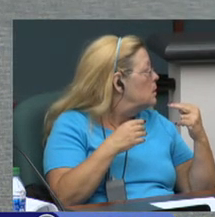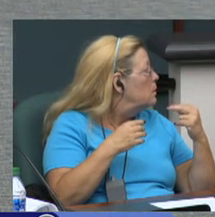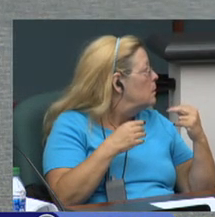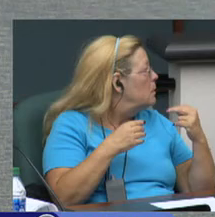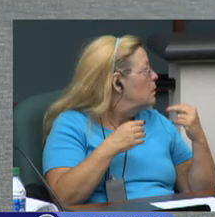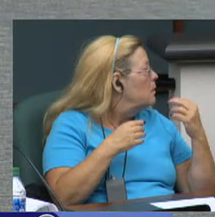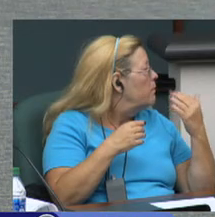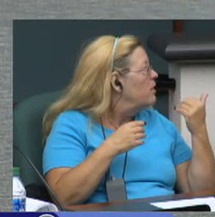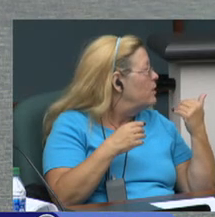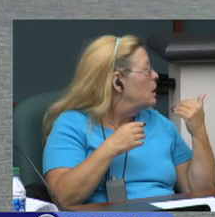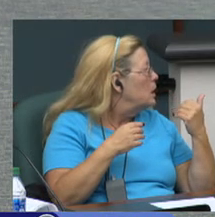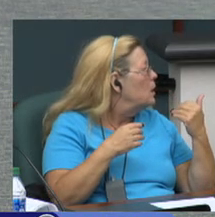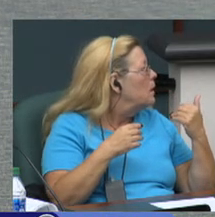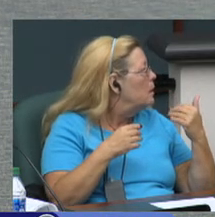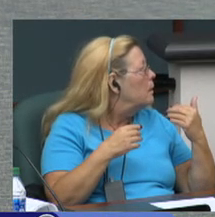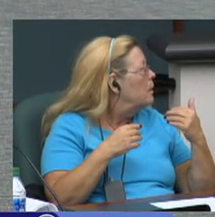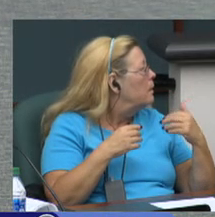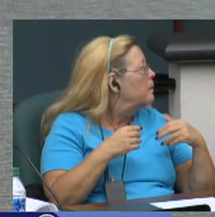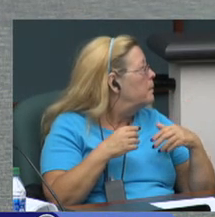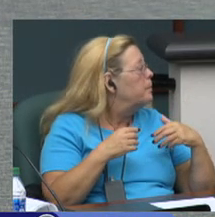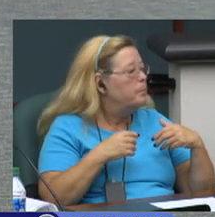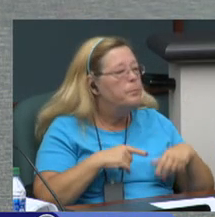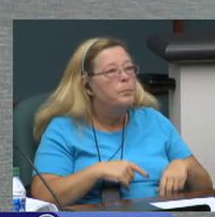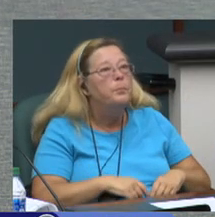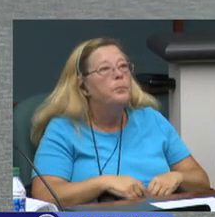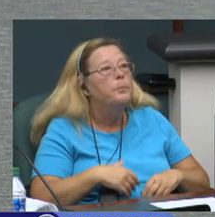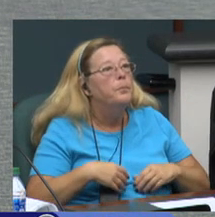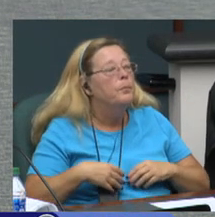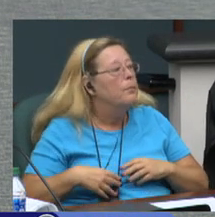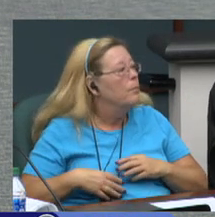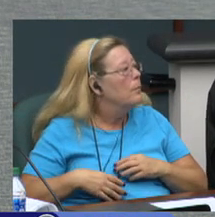my understanding with the presentation is I have 20 minutes to present will